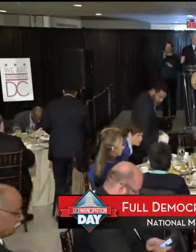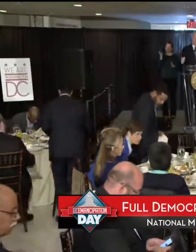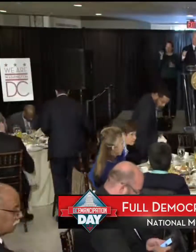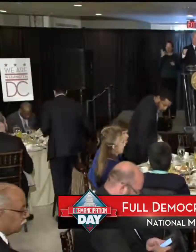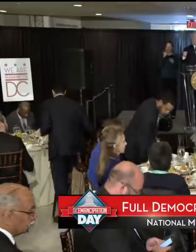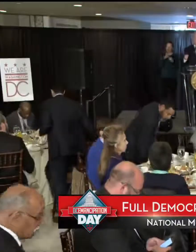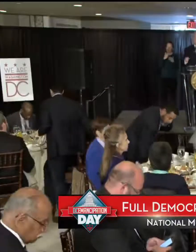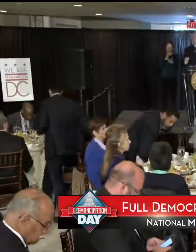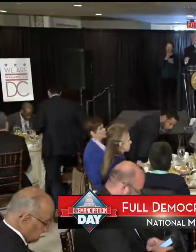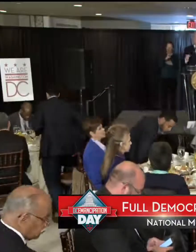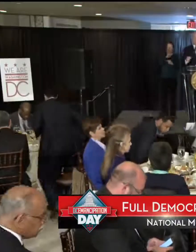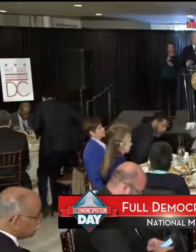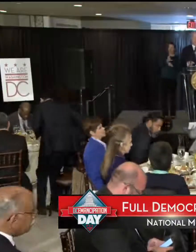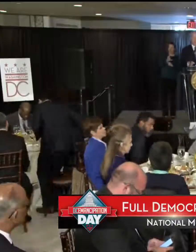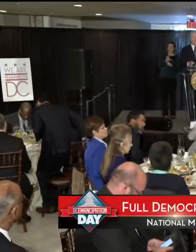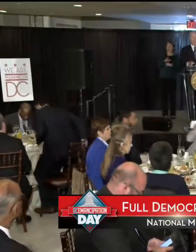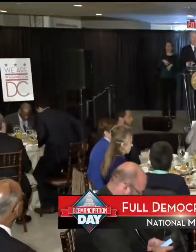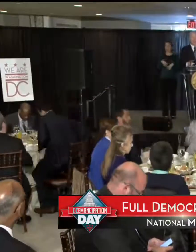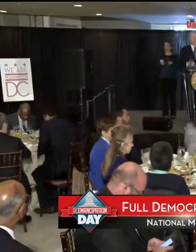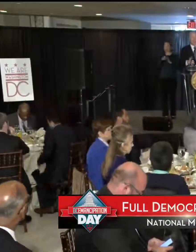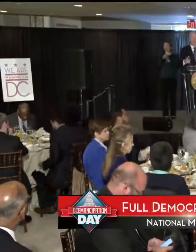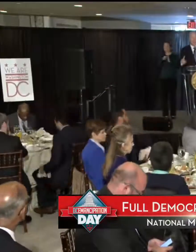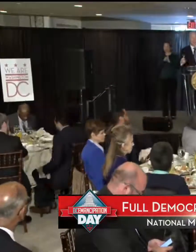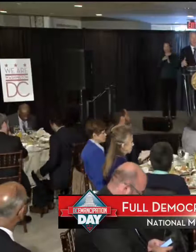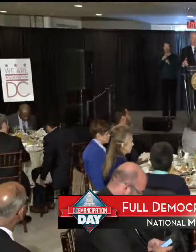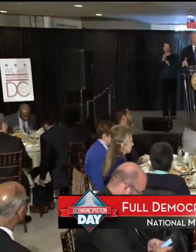THE DISTRICT OF COLUMBIA AND D.C. STATEHOOD IS ONE PART OF